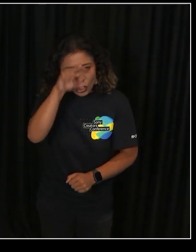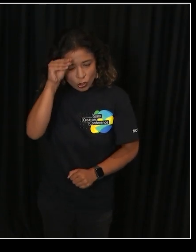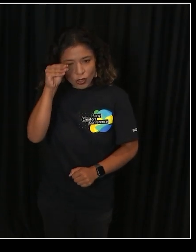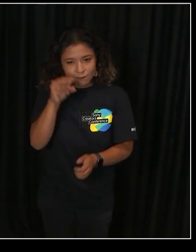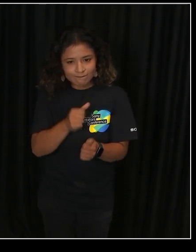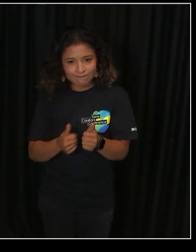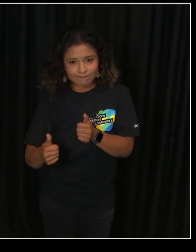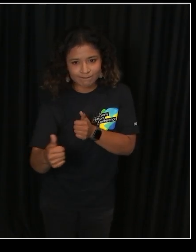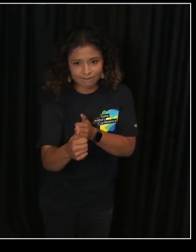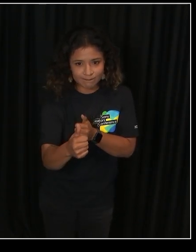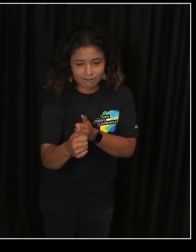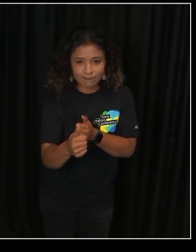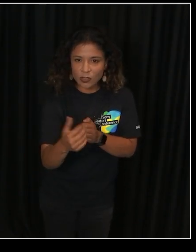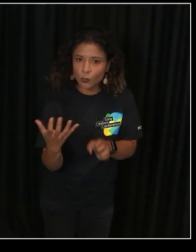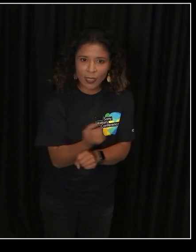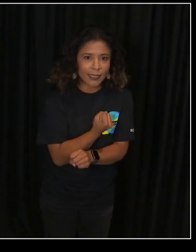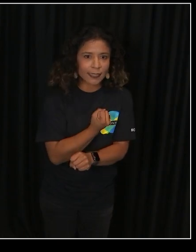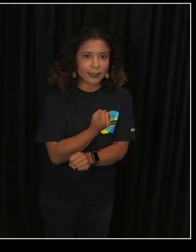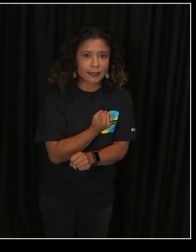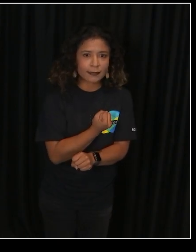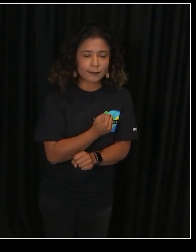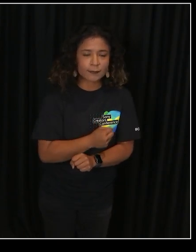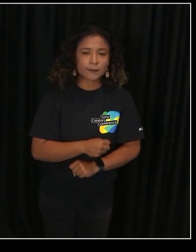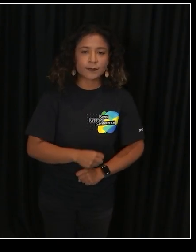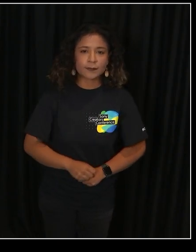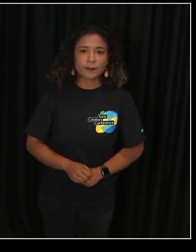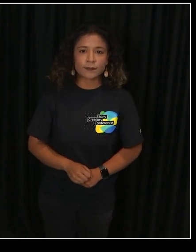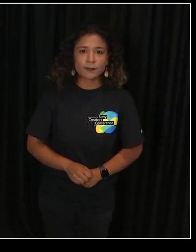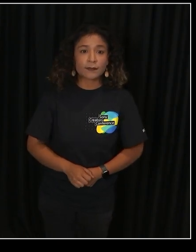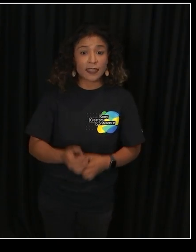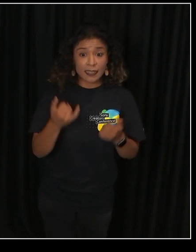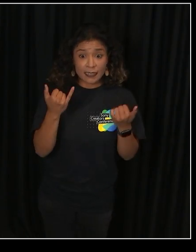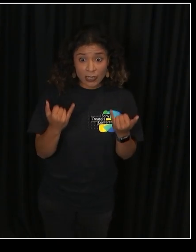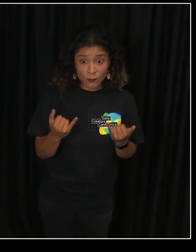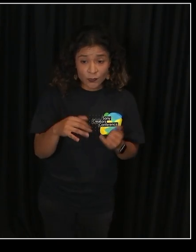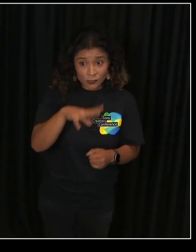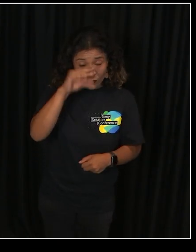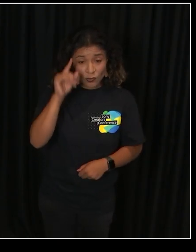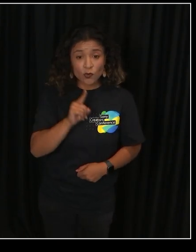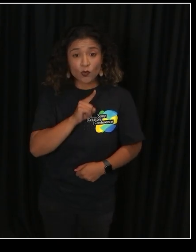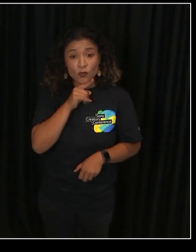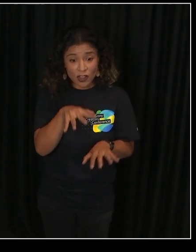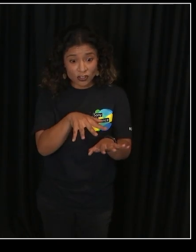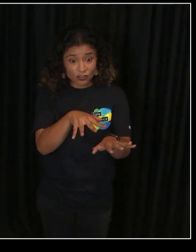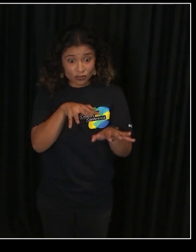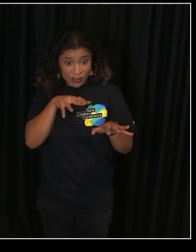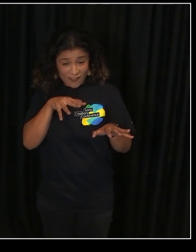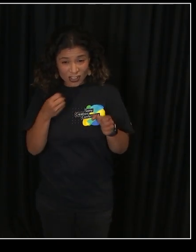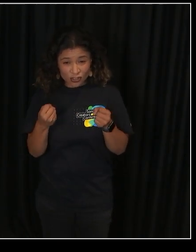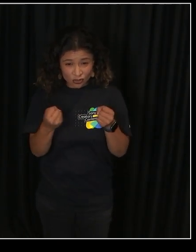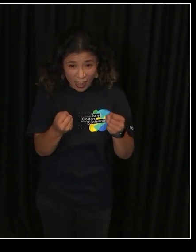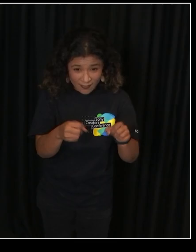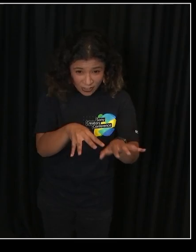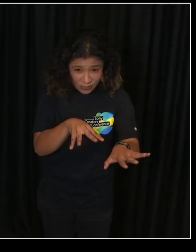Now to learn to actually drive in traffic, it's a lot more complicated than just driving alone on the track.